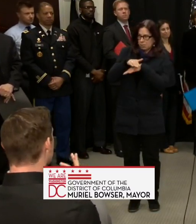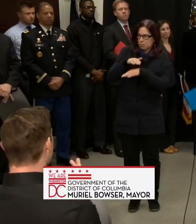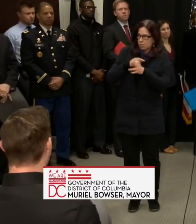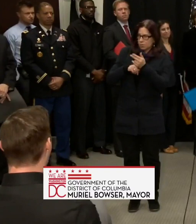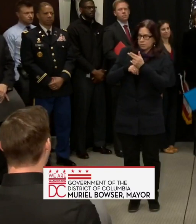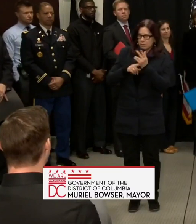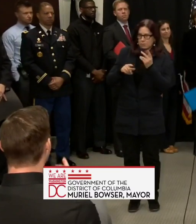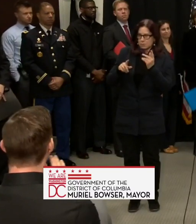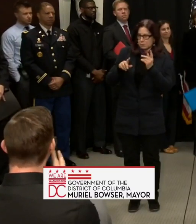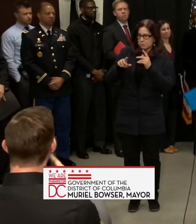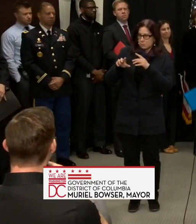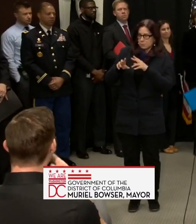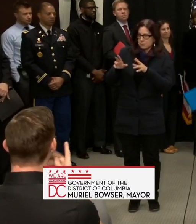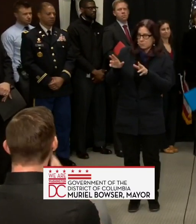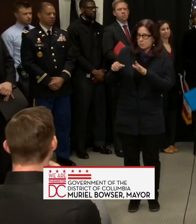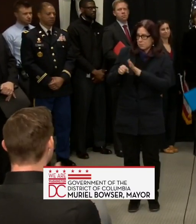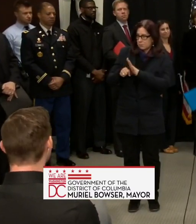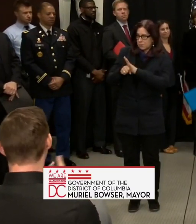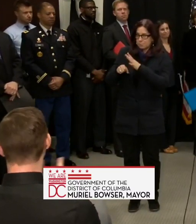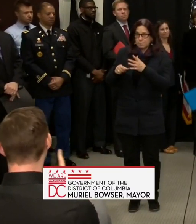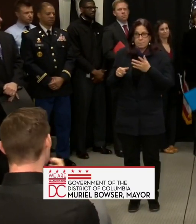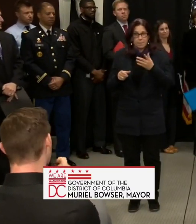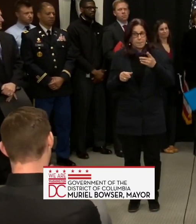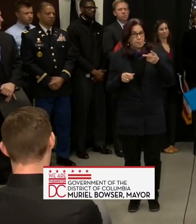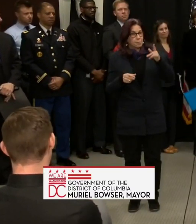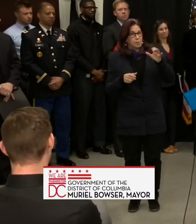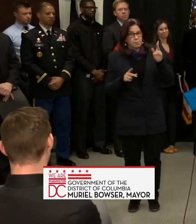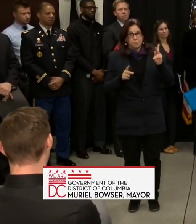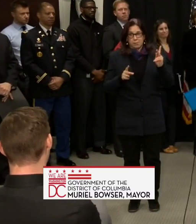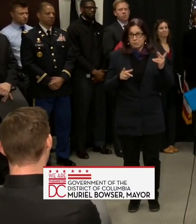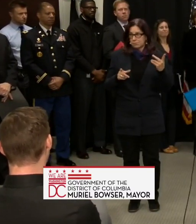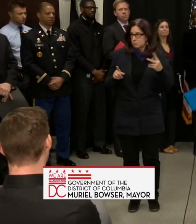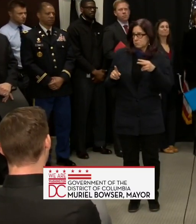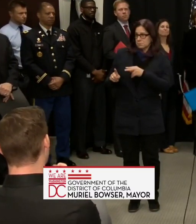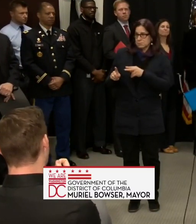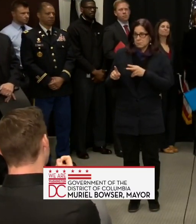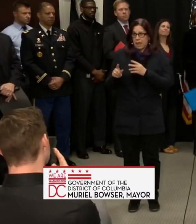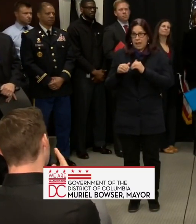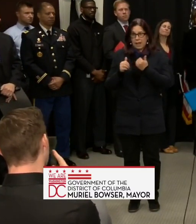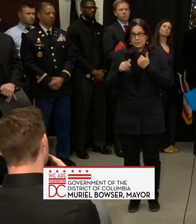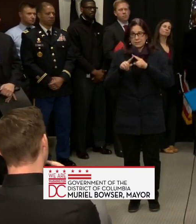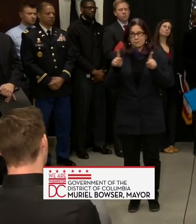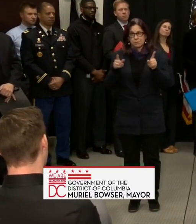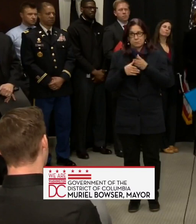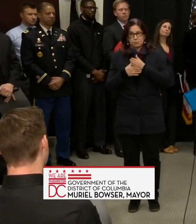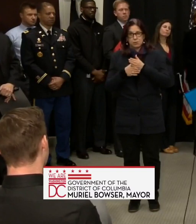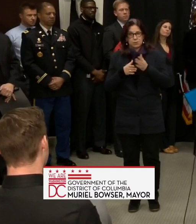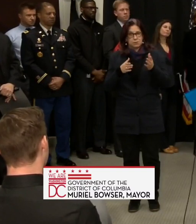WILL THE PUBLIC EXPERIENCE ANYTHING DIFFERENT BECAUSE OF THAT ALONG THE PARADE ROUTE? DOES IT PRESENT ANY SECURITY CONCERNS? >> MAYOR: LET ME ASK THE SECRET